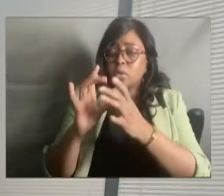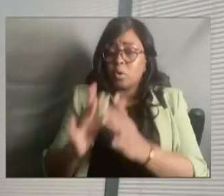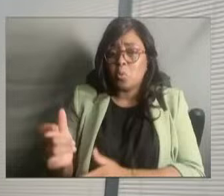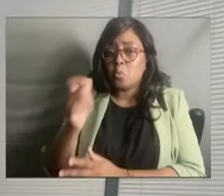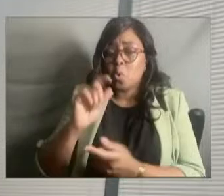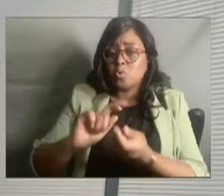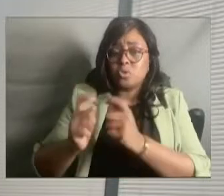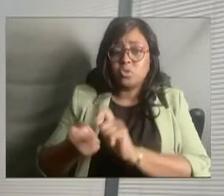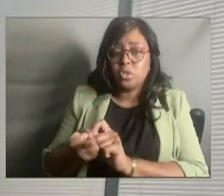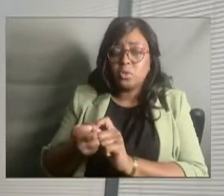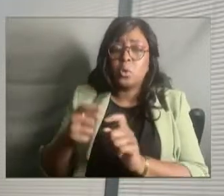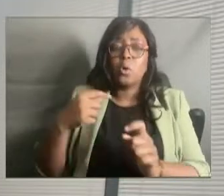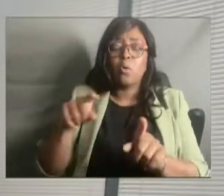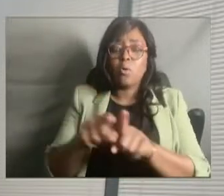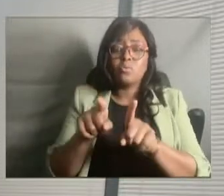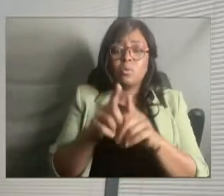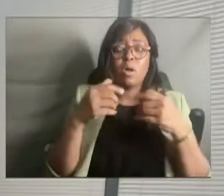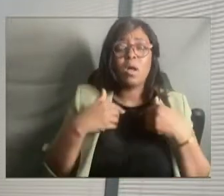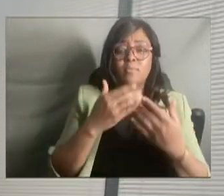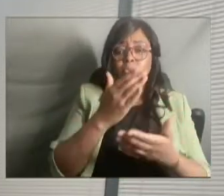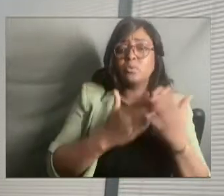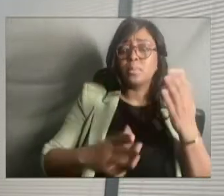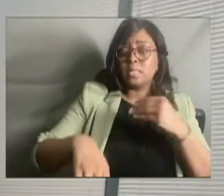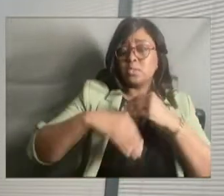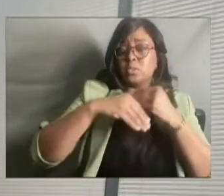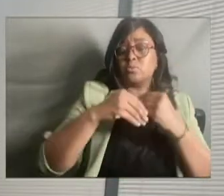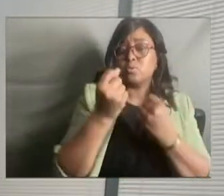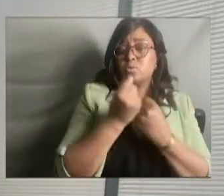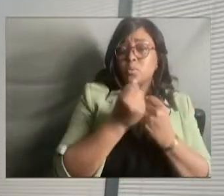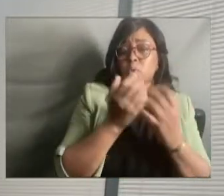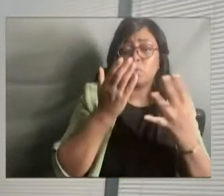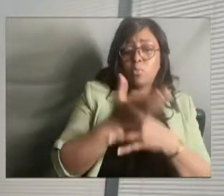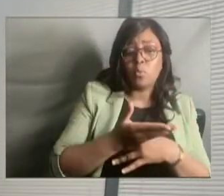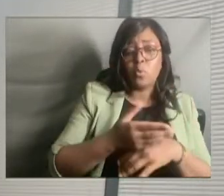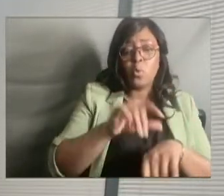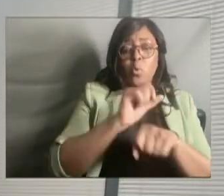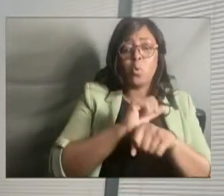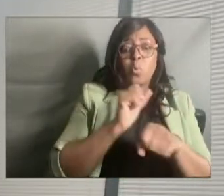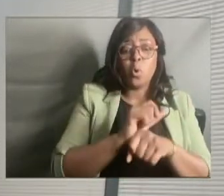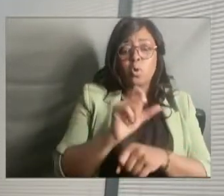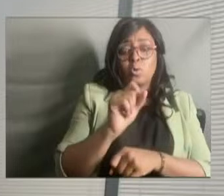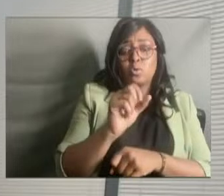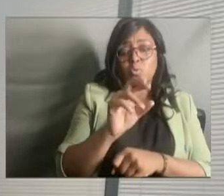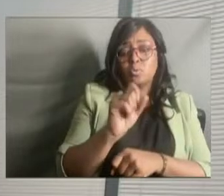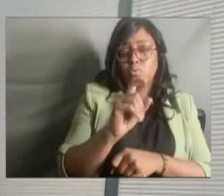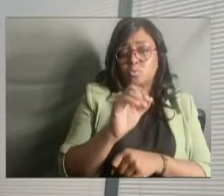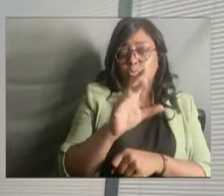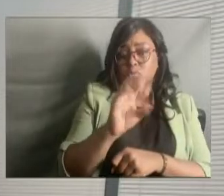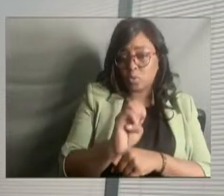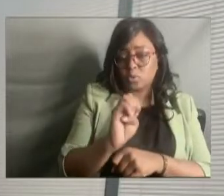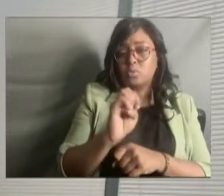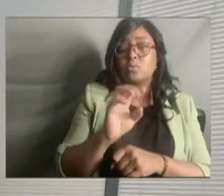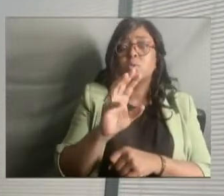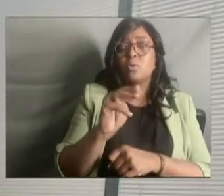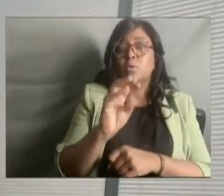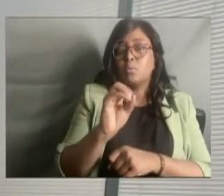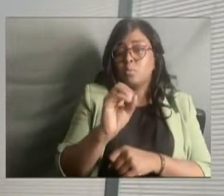changing. The college and career coordinators aren't changing. And we also have some additional